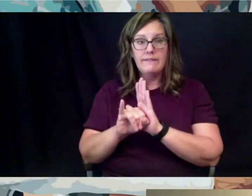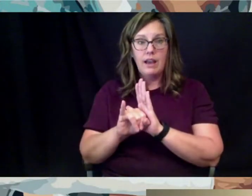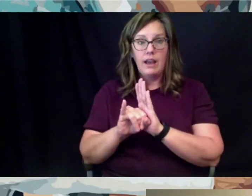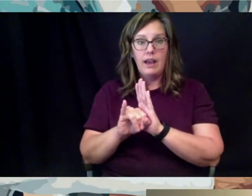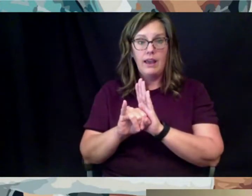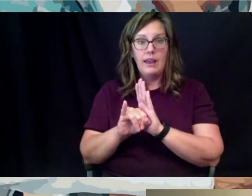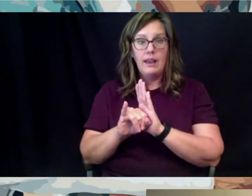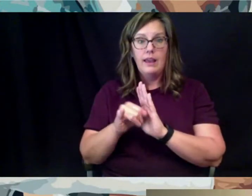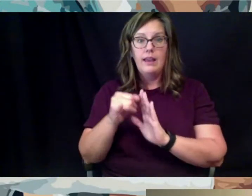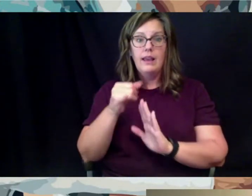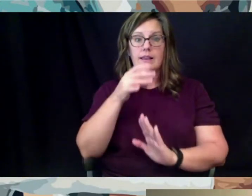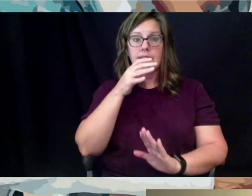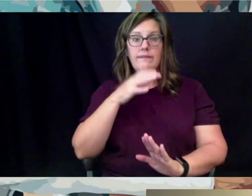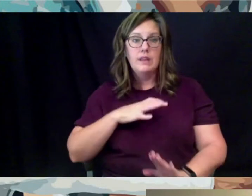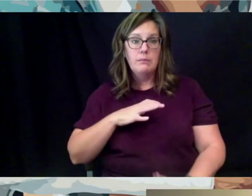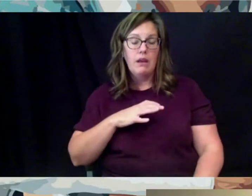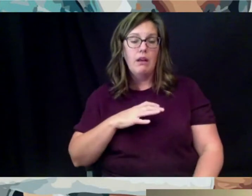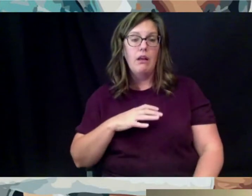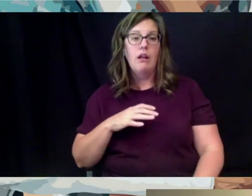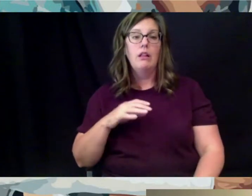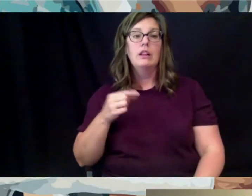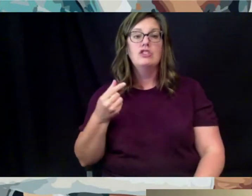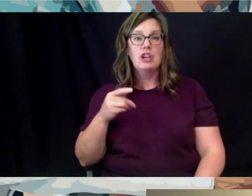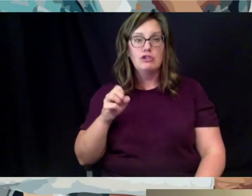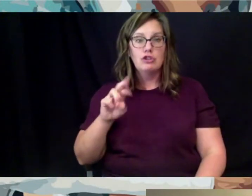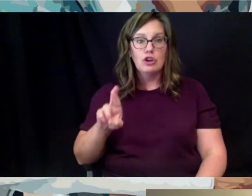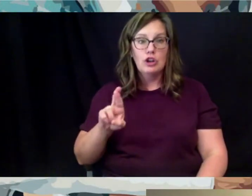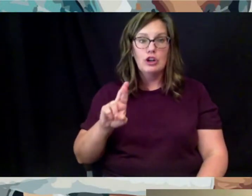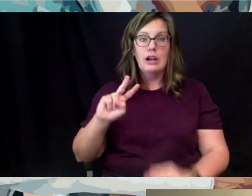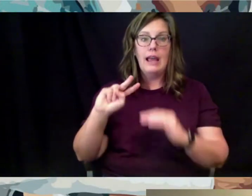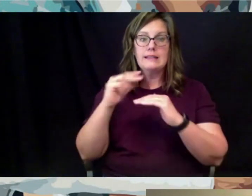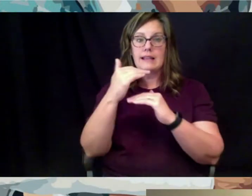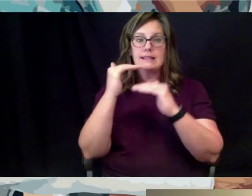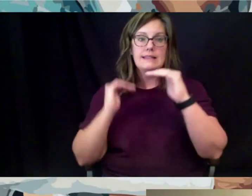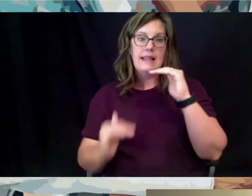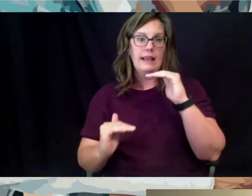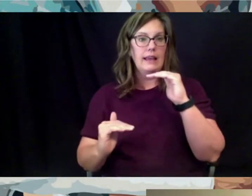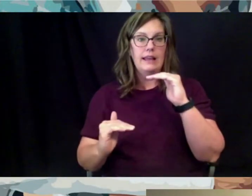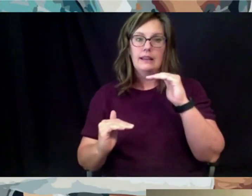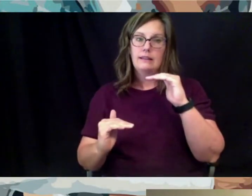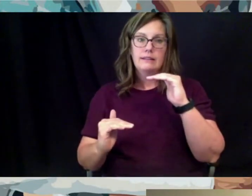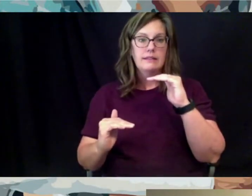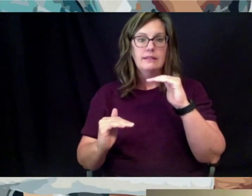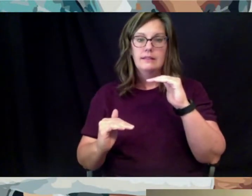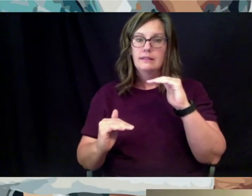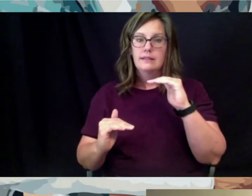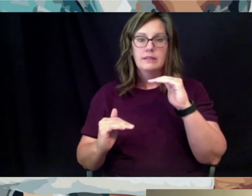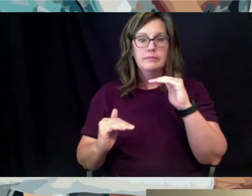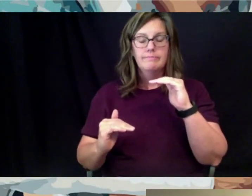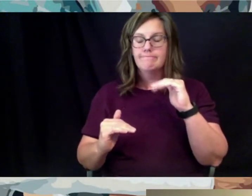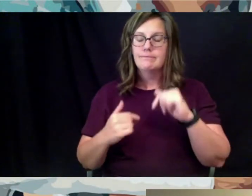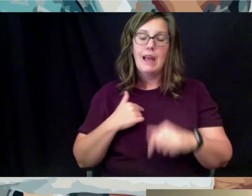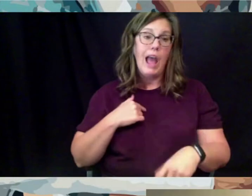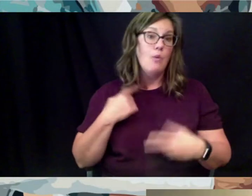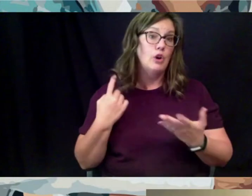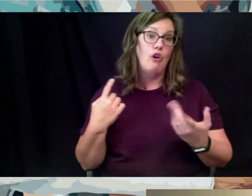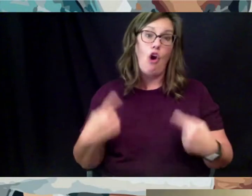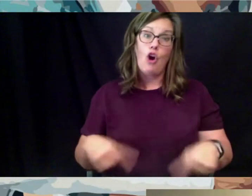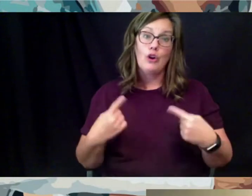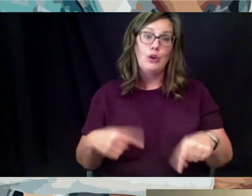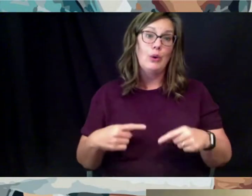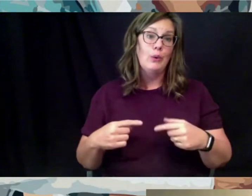or female gender identity as second-class citizens i would argue that the legacy with which the